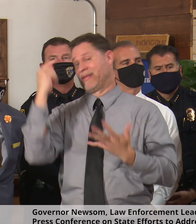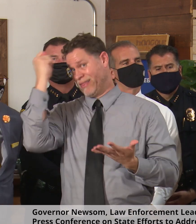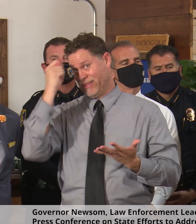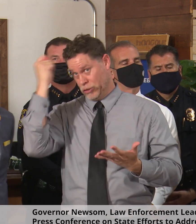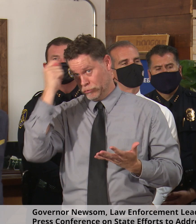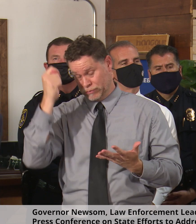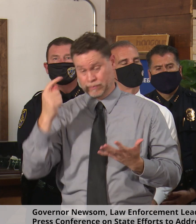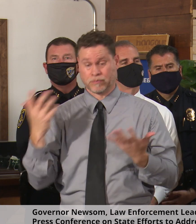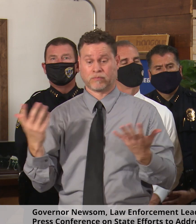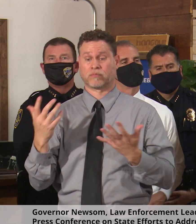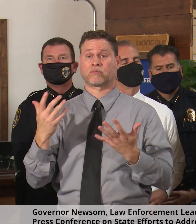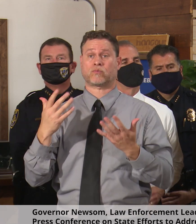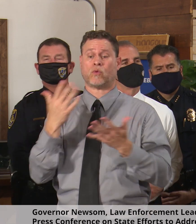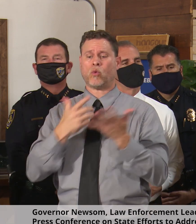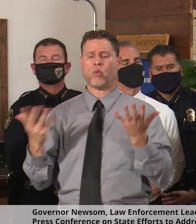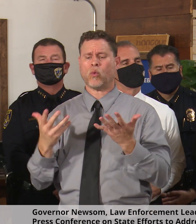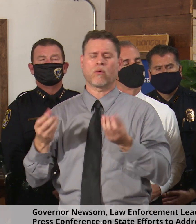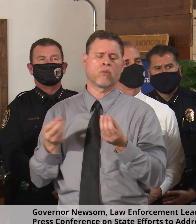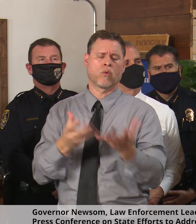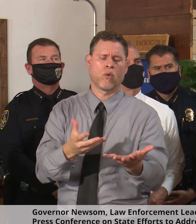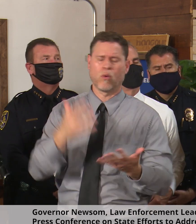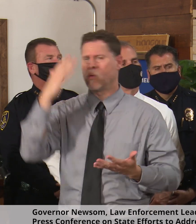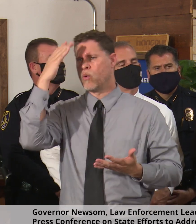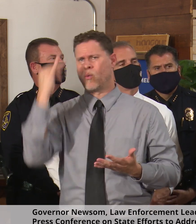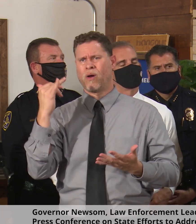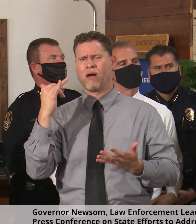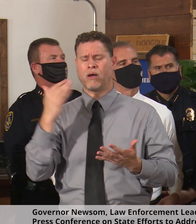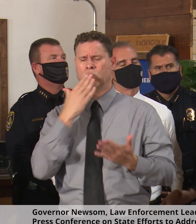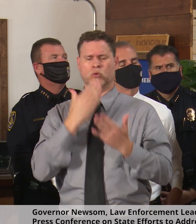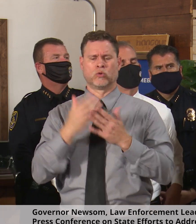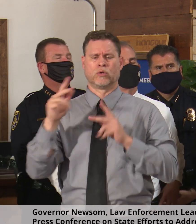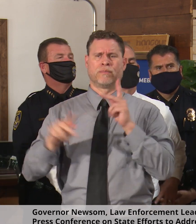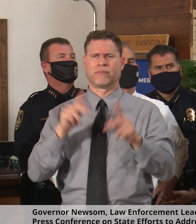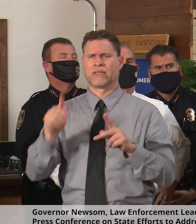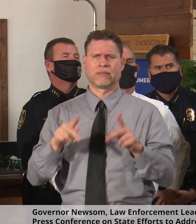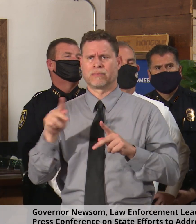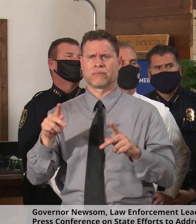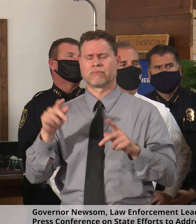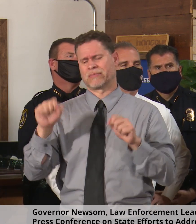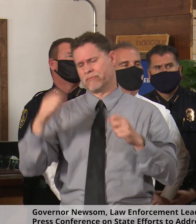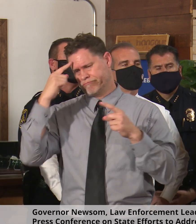as to the underlying causes as to why and good people can disagree. The bottom line at the end